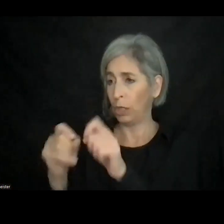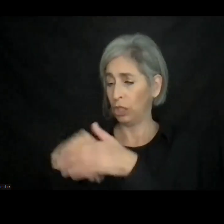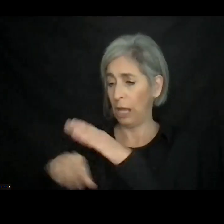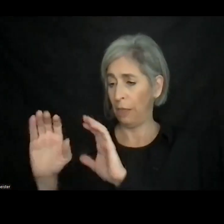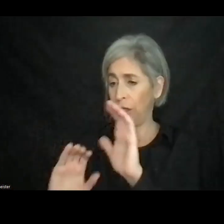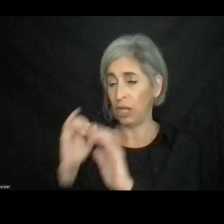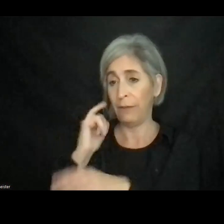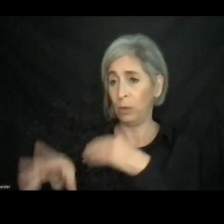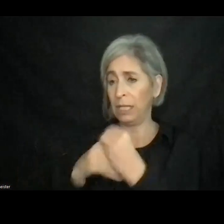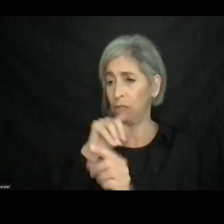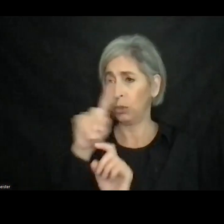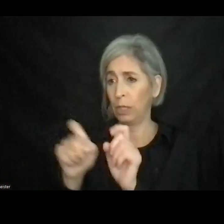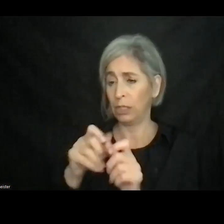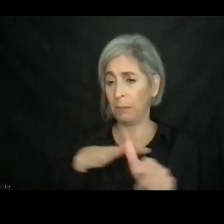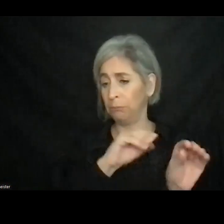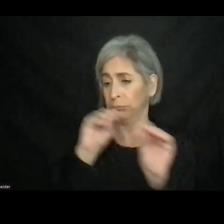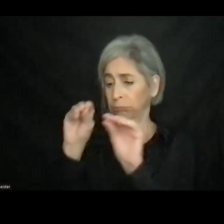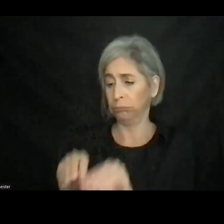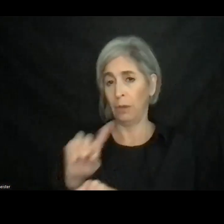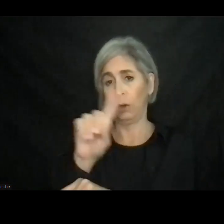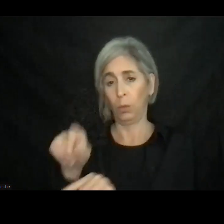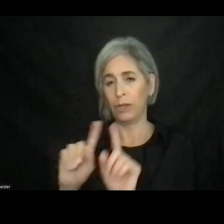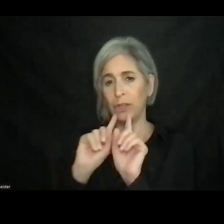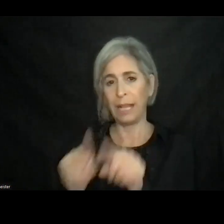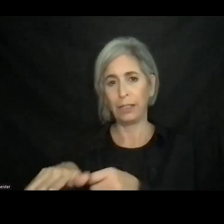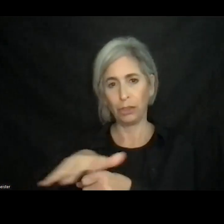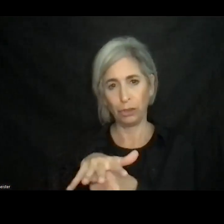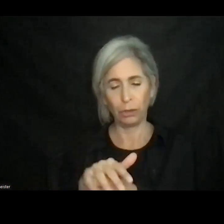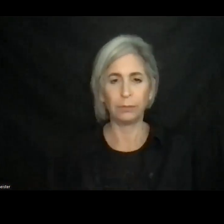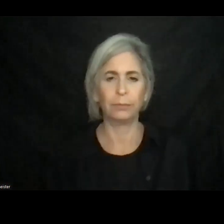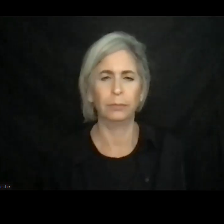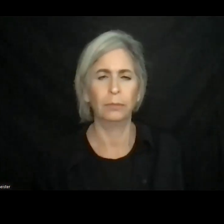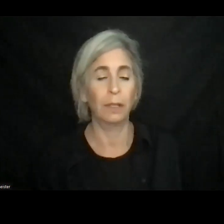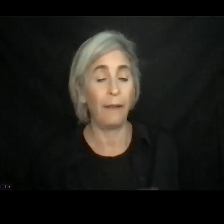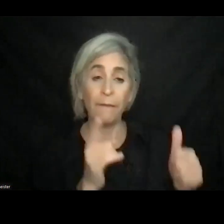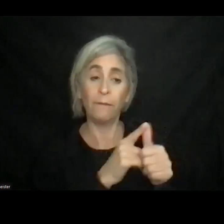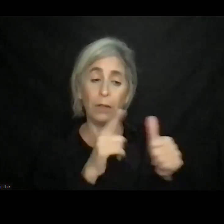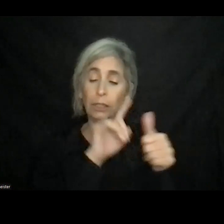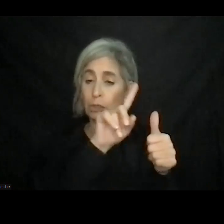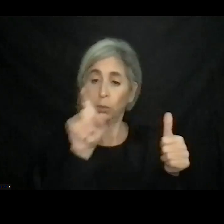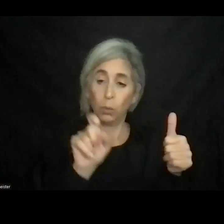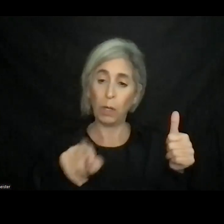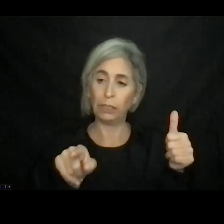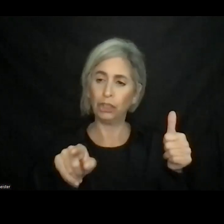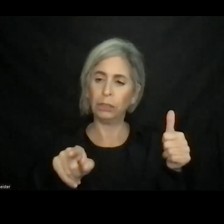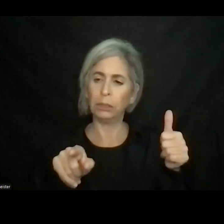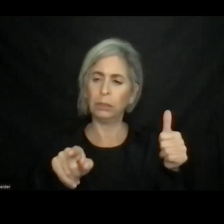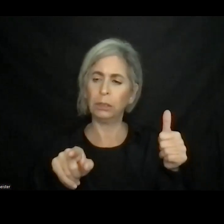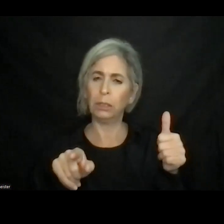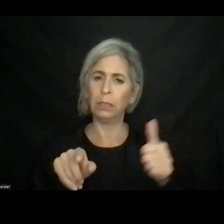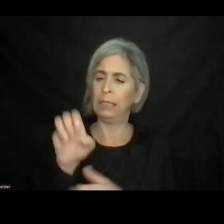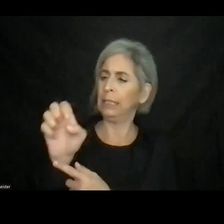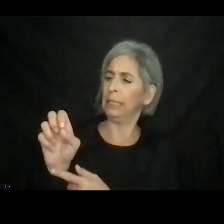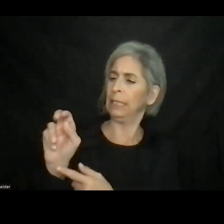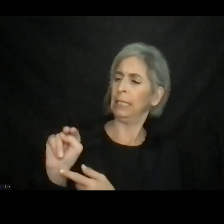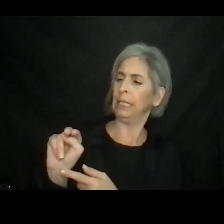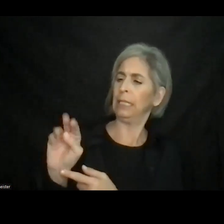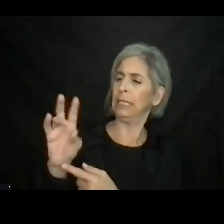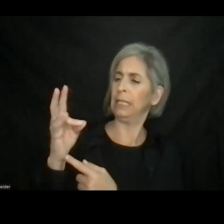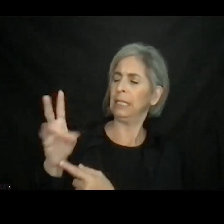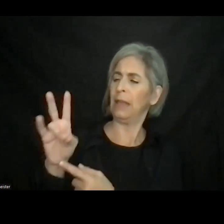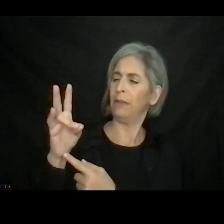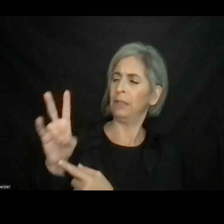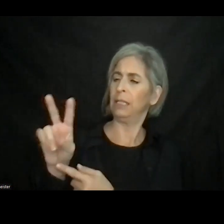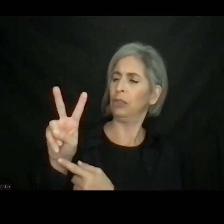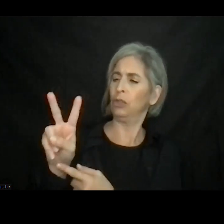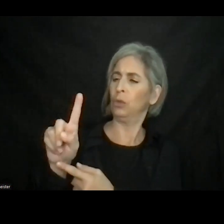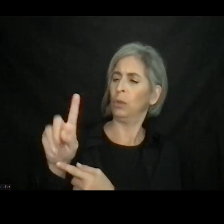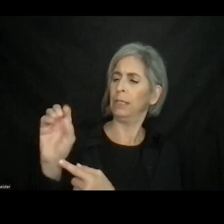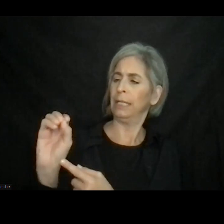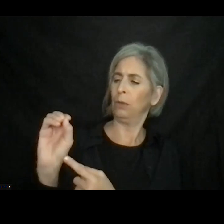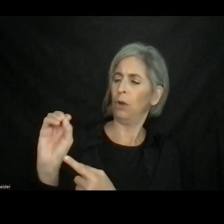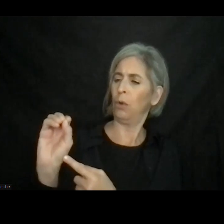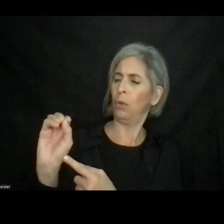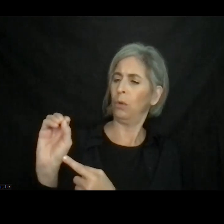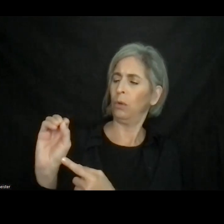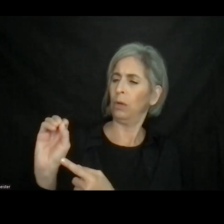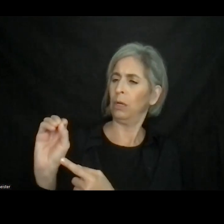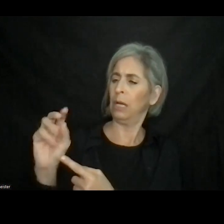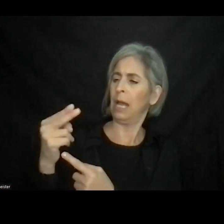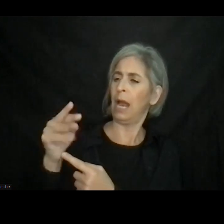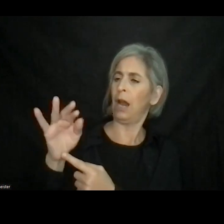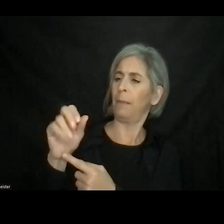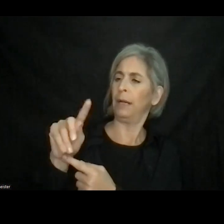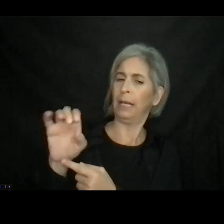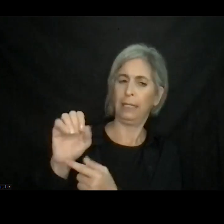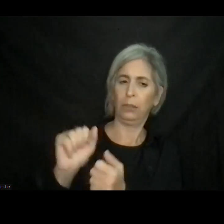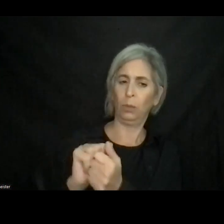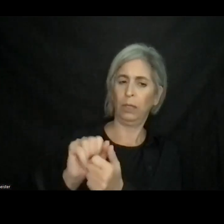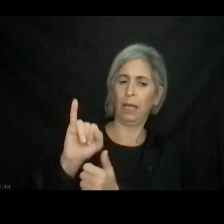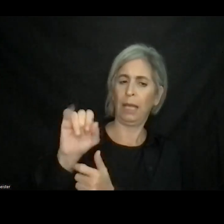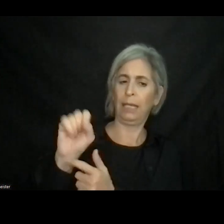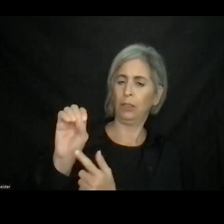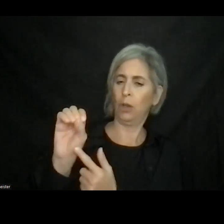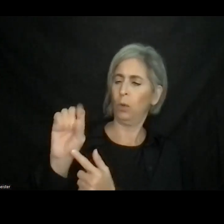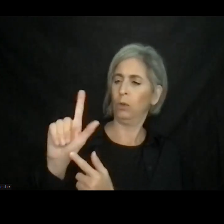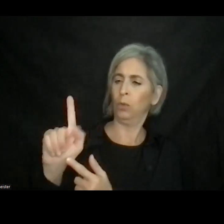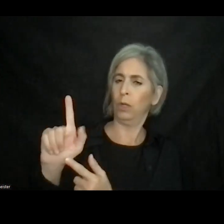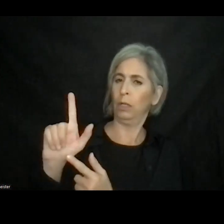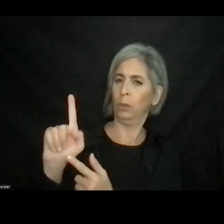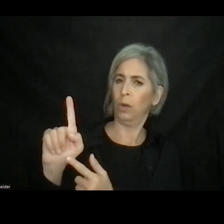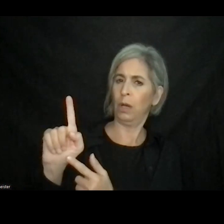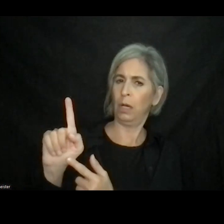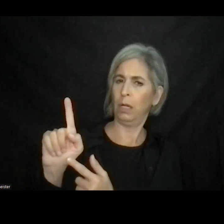please put them in the Q and A section. Our first question is EN17210 harmonized with ISO 21542?